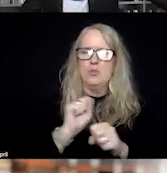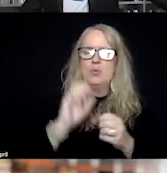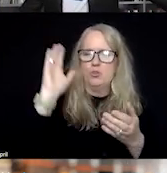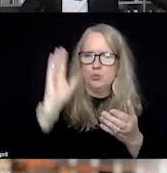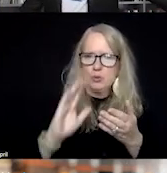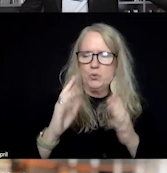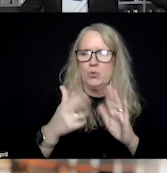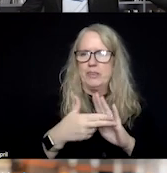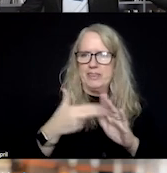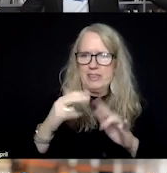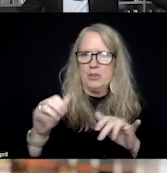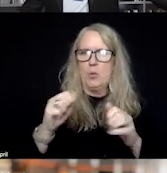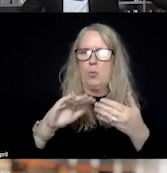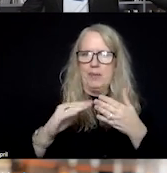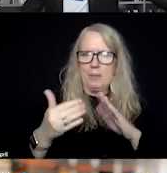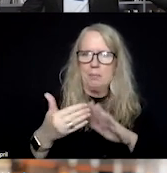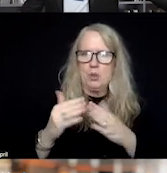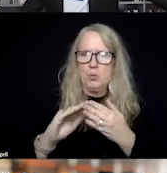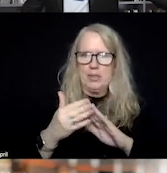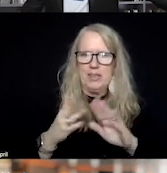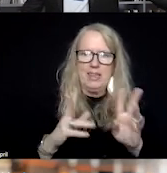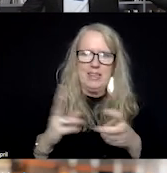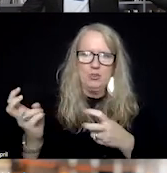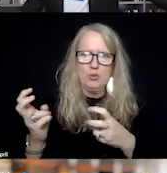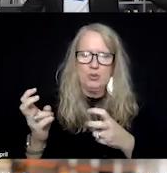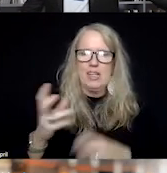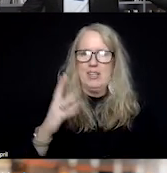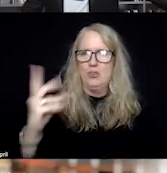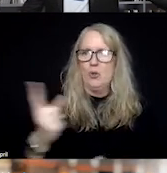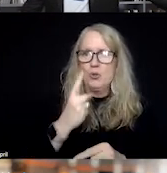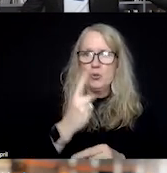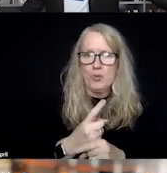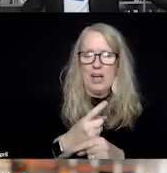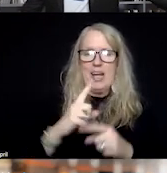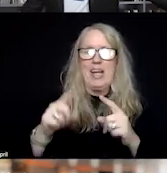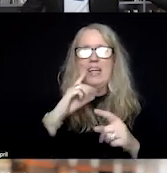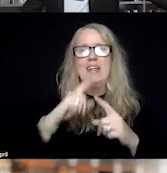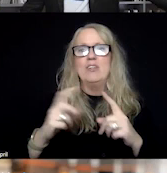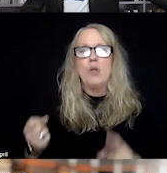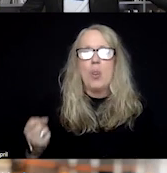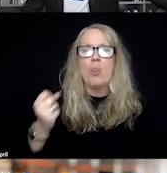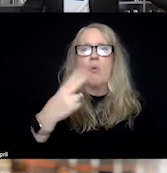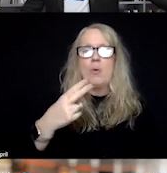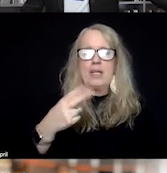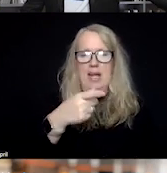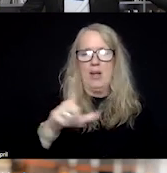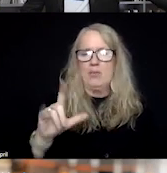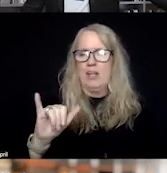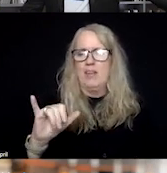AROUND COMMUNITY ISSUES. SO YOU ARE RIGHT, THE THROWING OUT THE LIFESAVER -- THE RING, IS